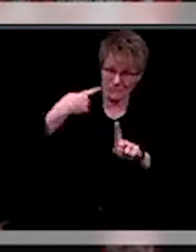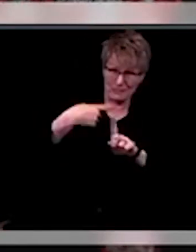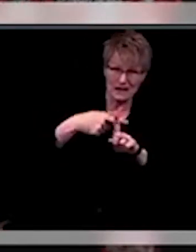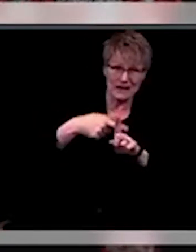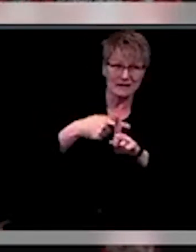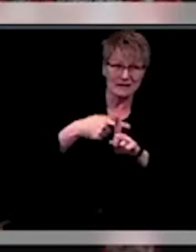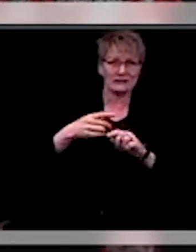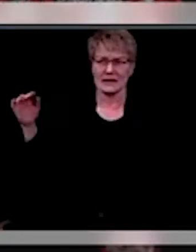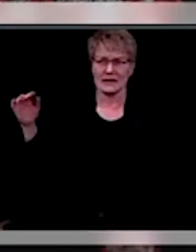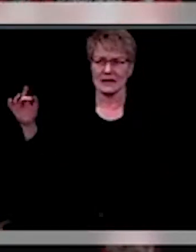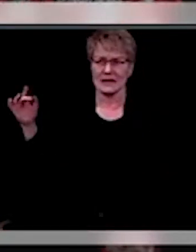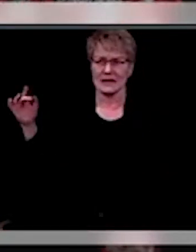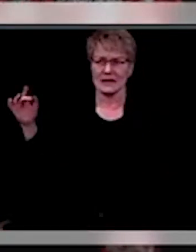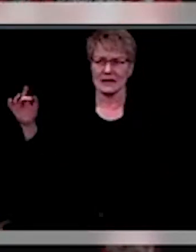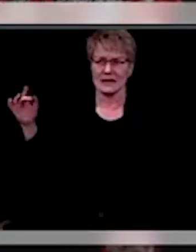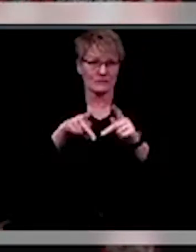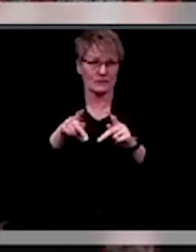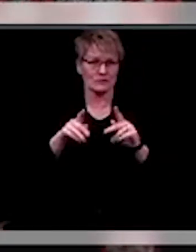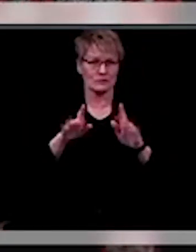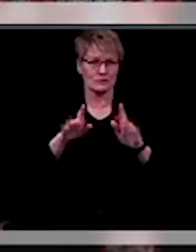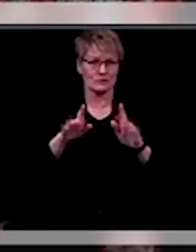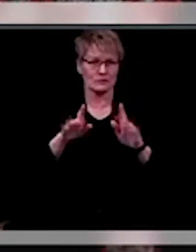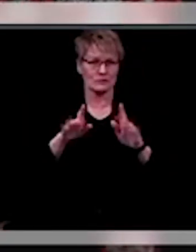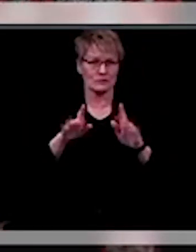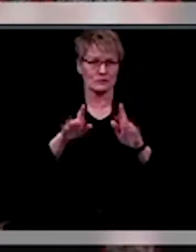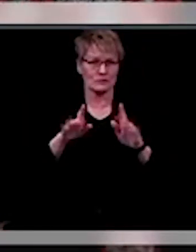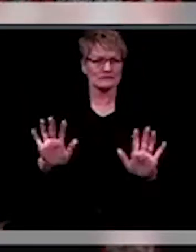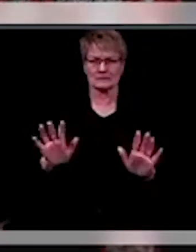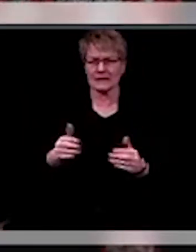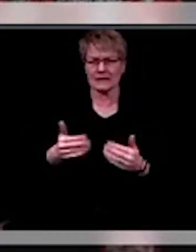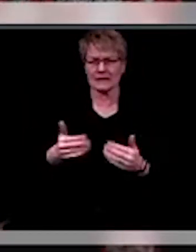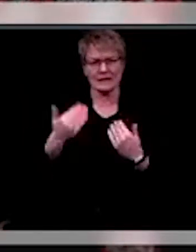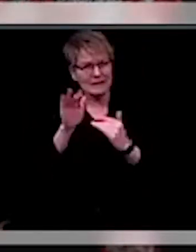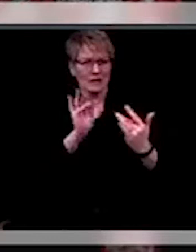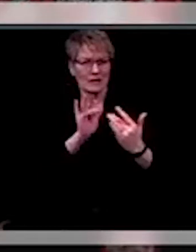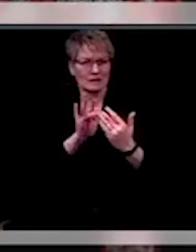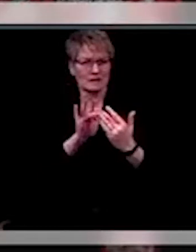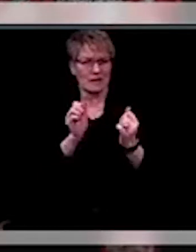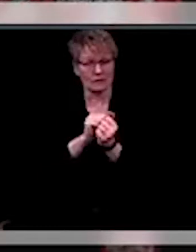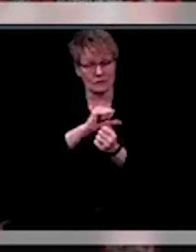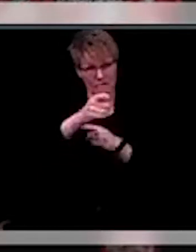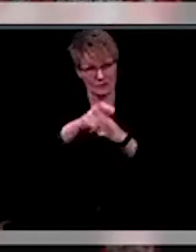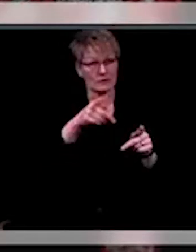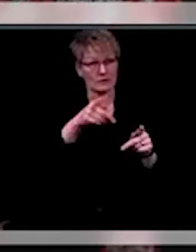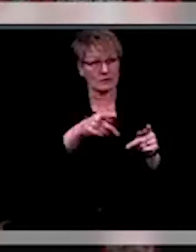people, limiting contact with other people, just sort of staying close to home or being outdoors